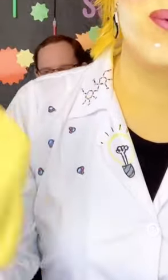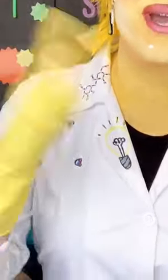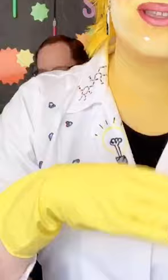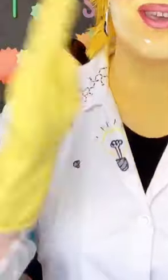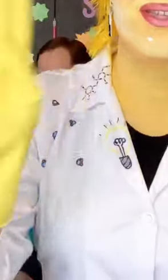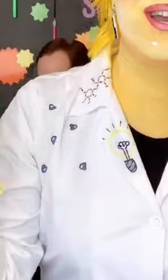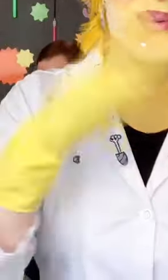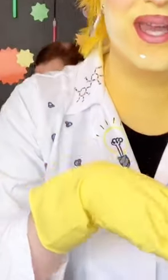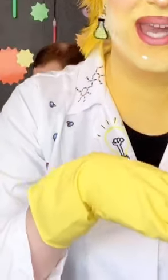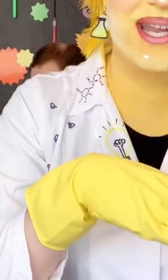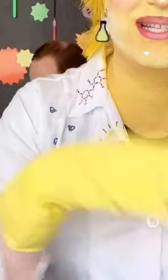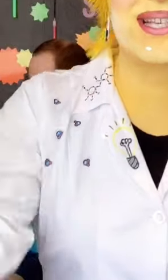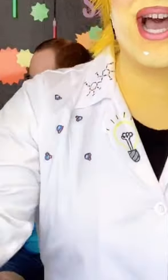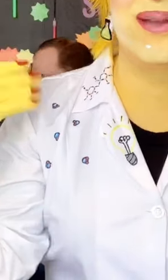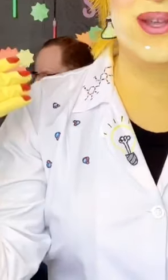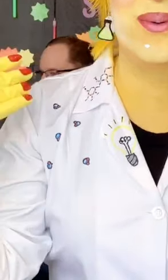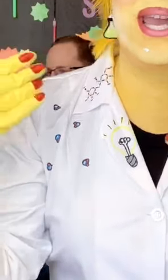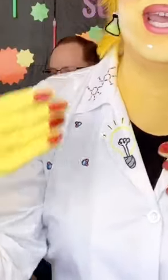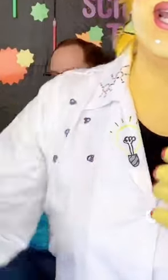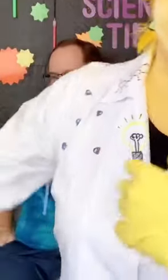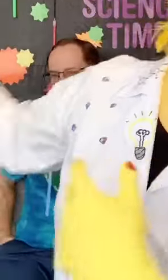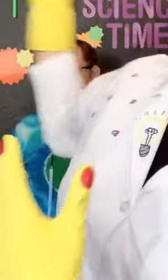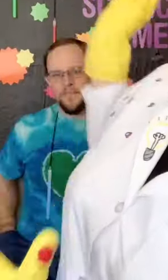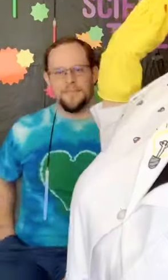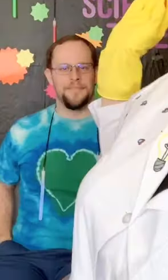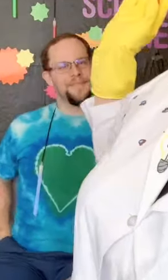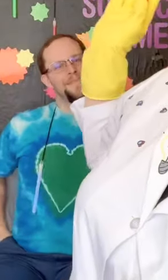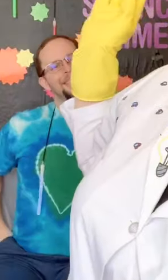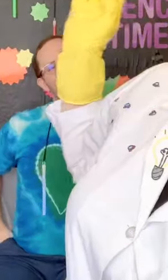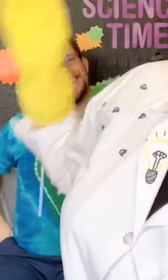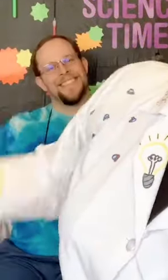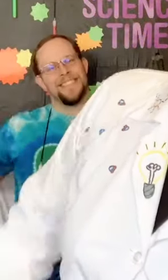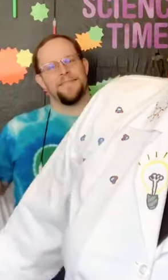with the Queens. I am the queen. This is the Science Time.